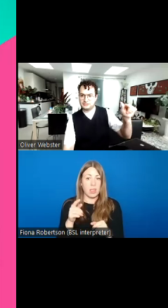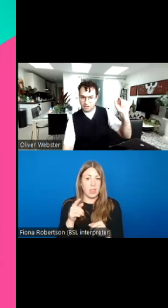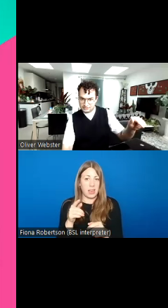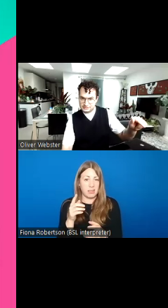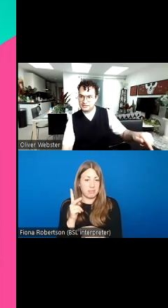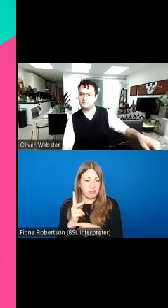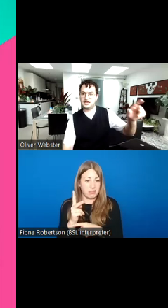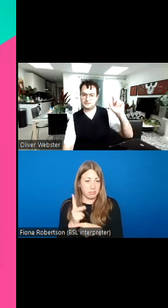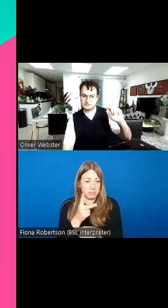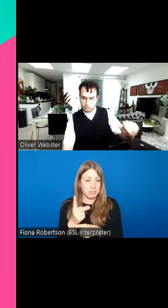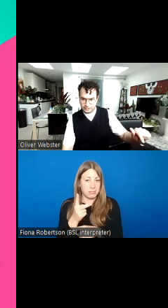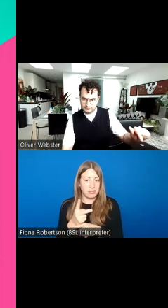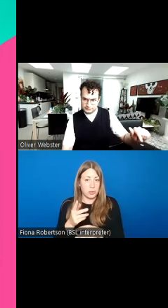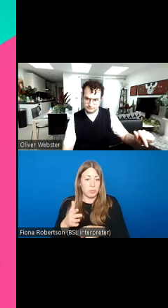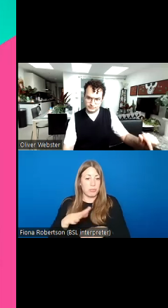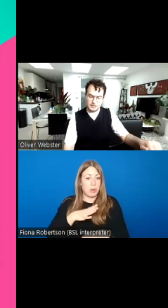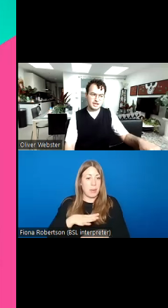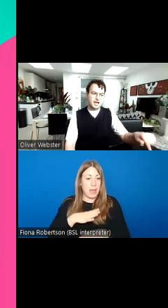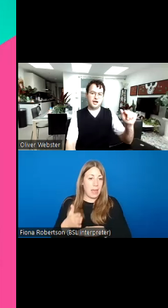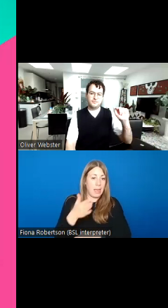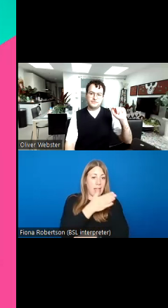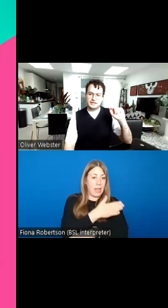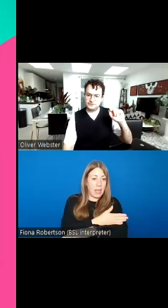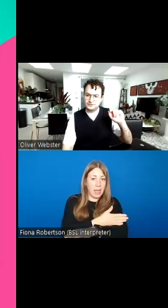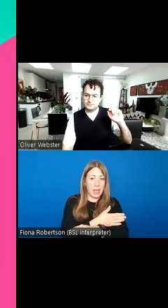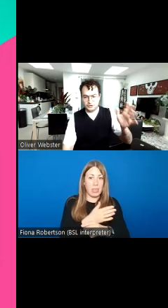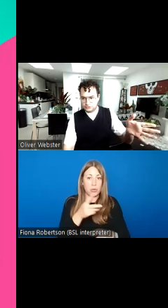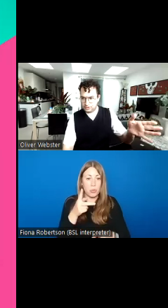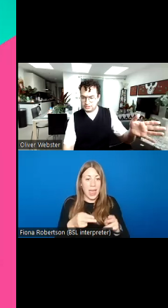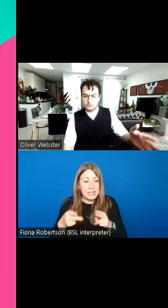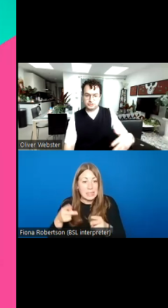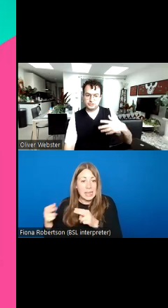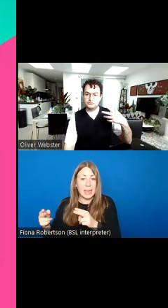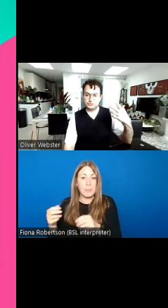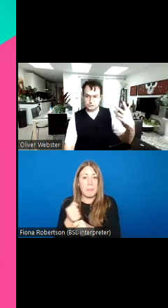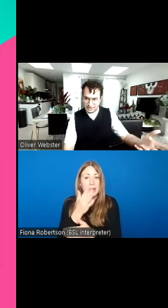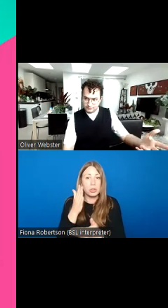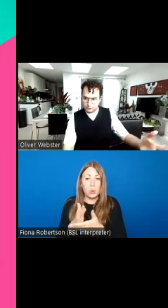these artist names and these song names. If you don't know it, you can use Shazam,